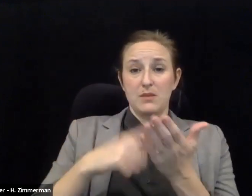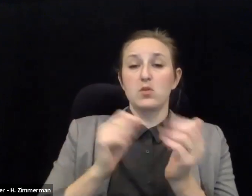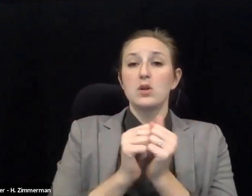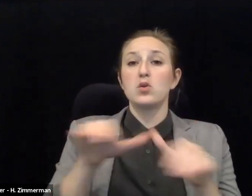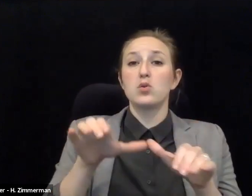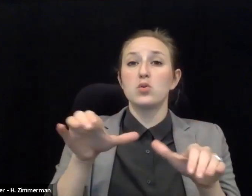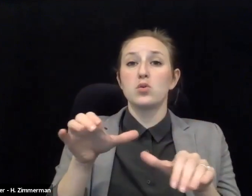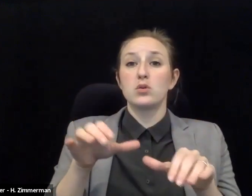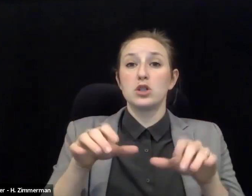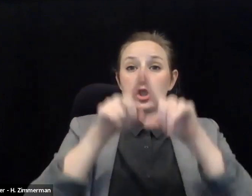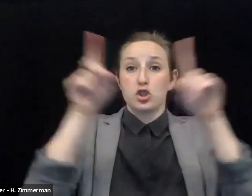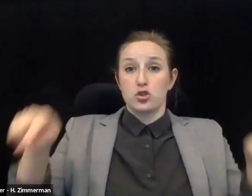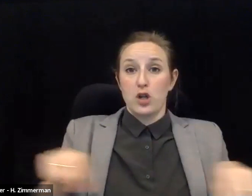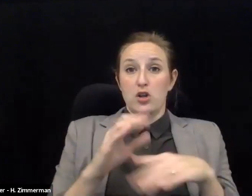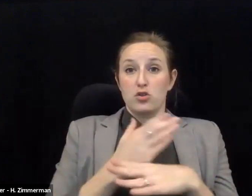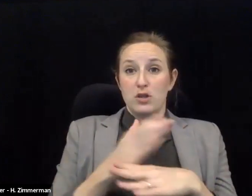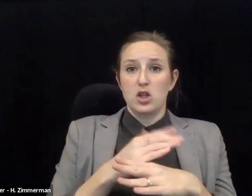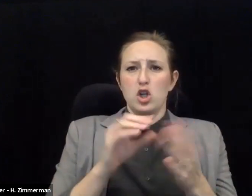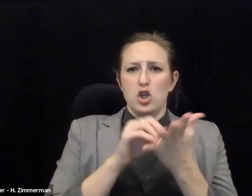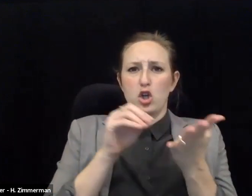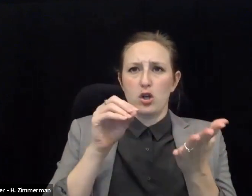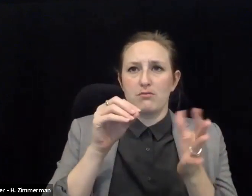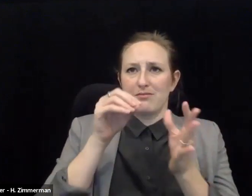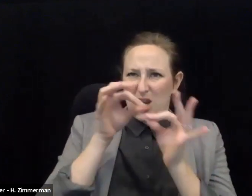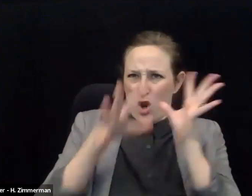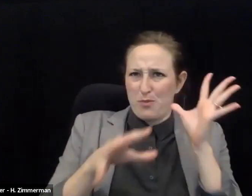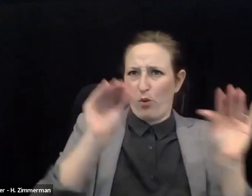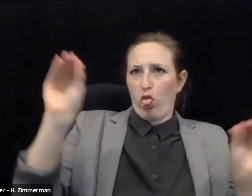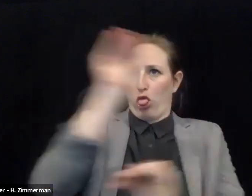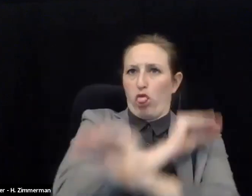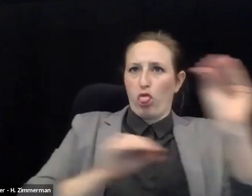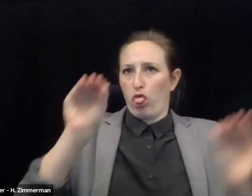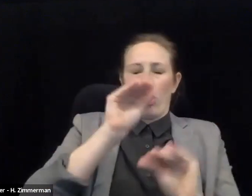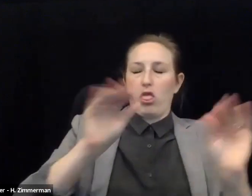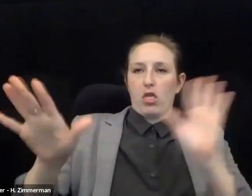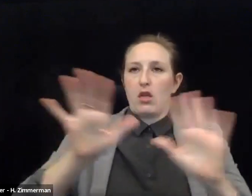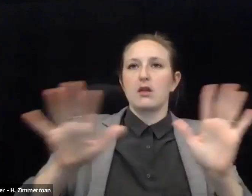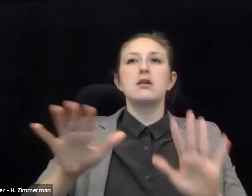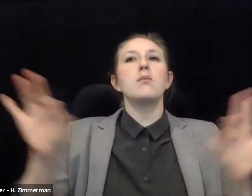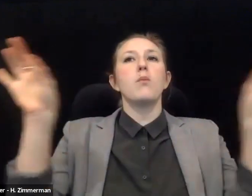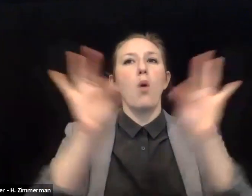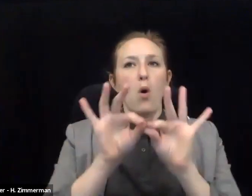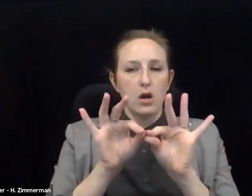the interpreter kind of moves around. There's always little nuances. So it's always really good to do a tech run on